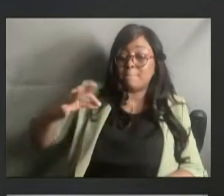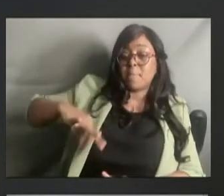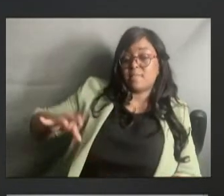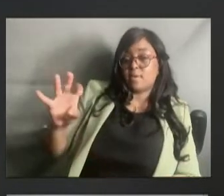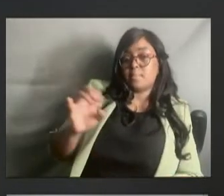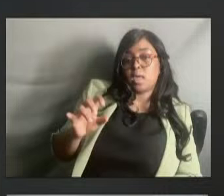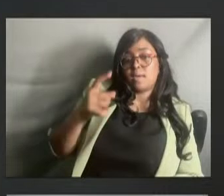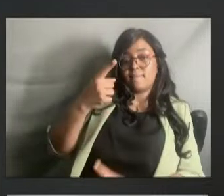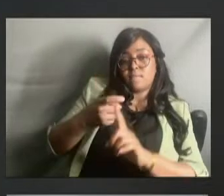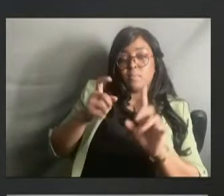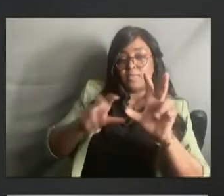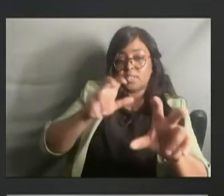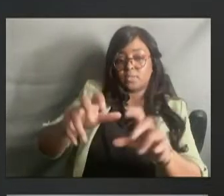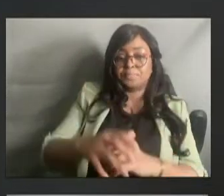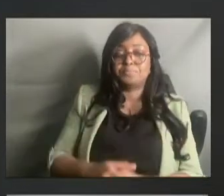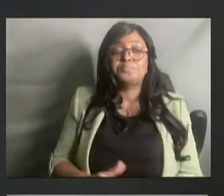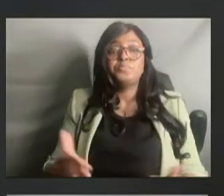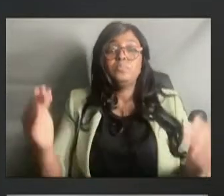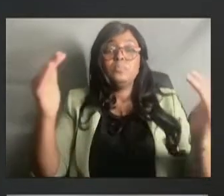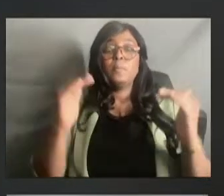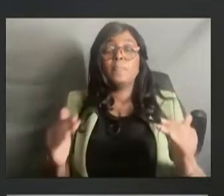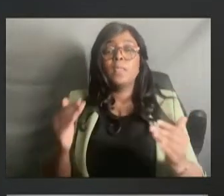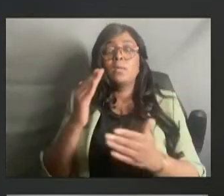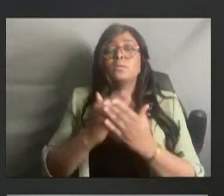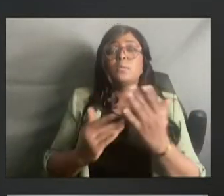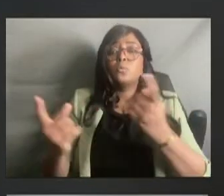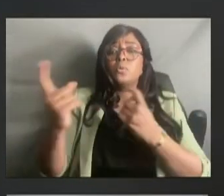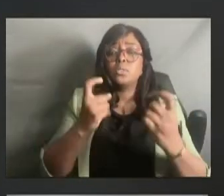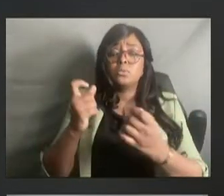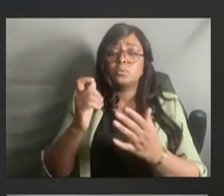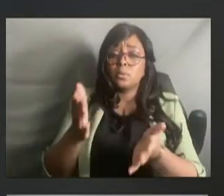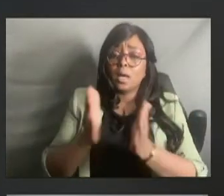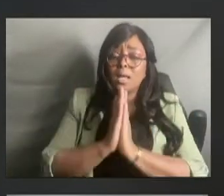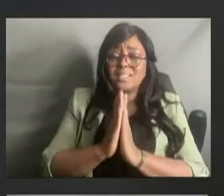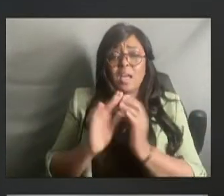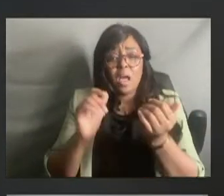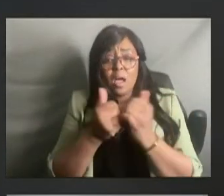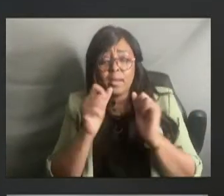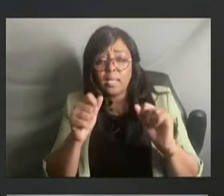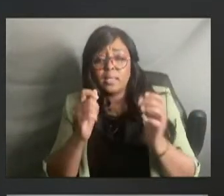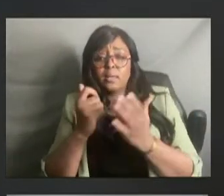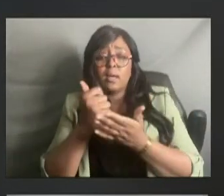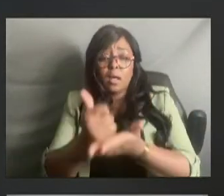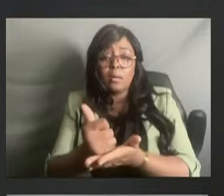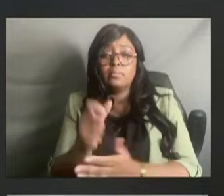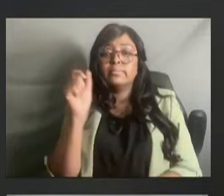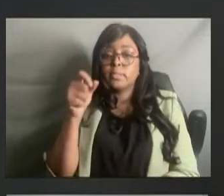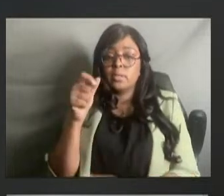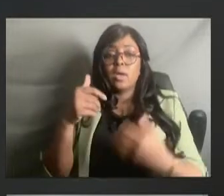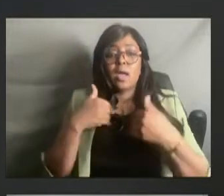return on that investment. Next slide please. Some questions